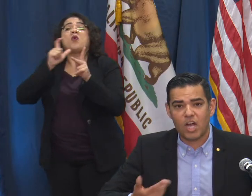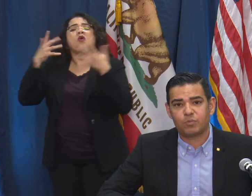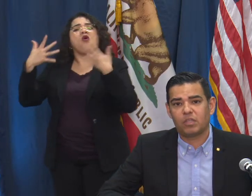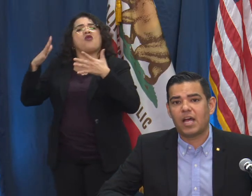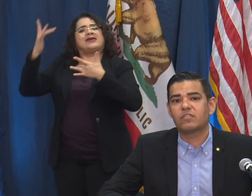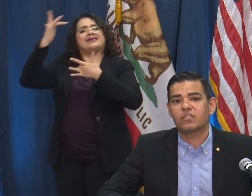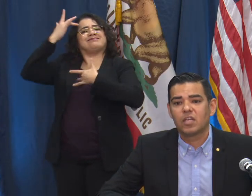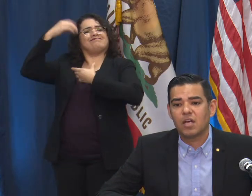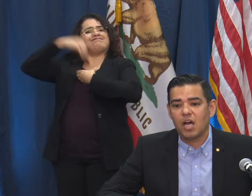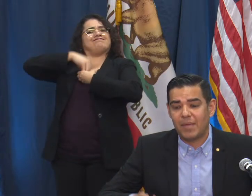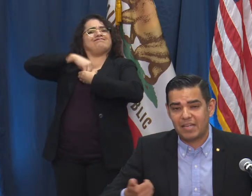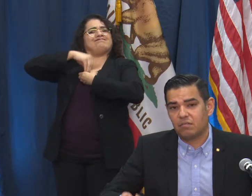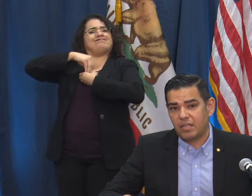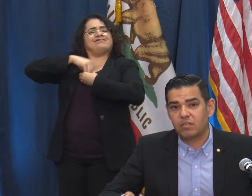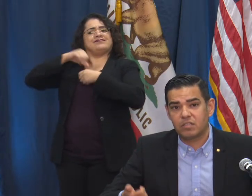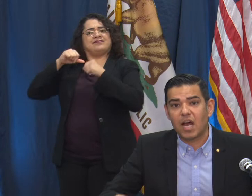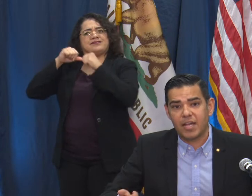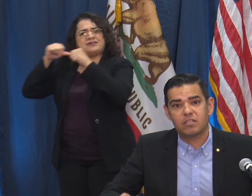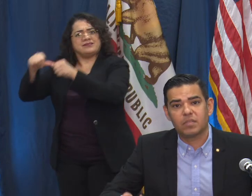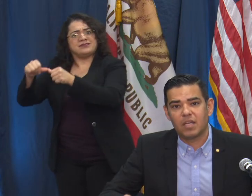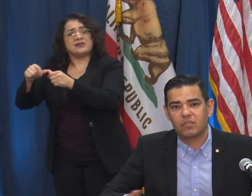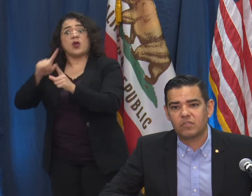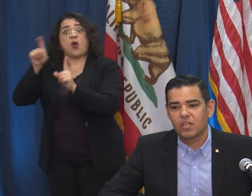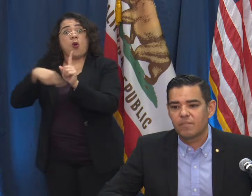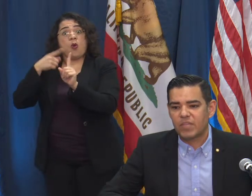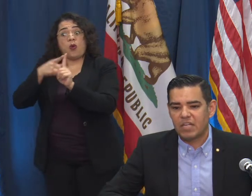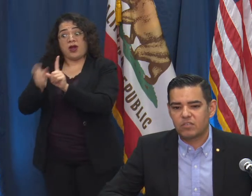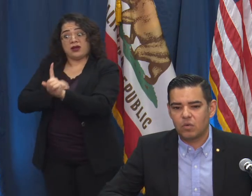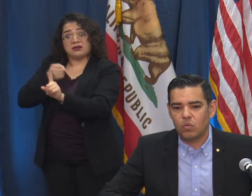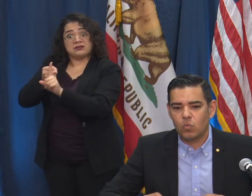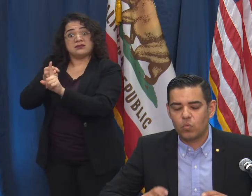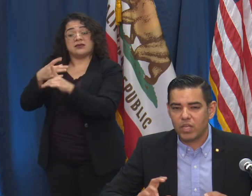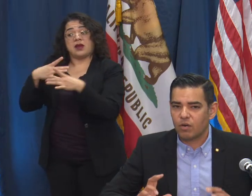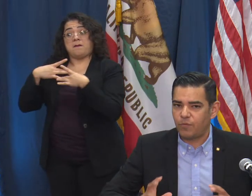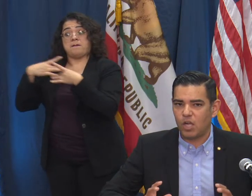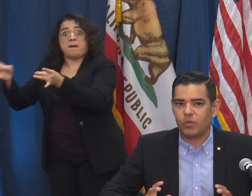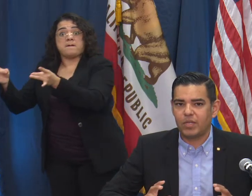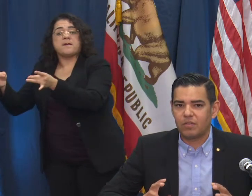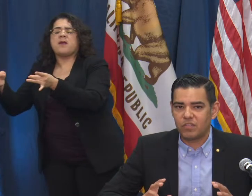hospitalized and could die in some cases. So we are following the